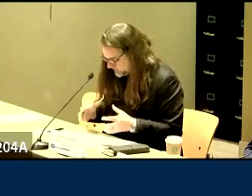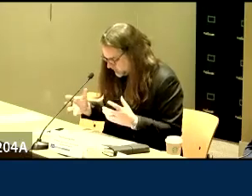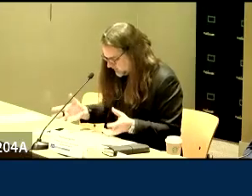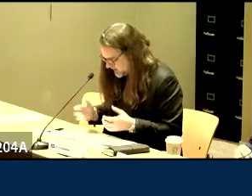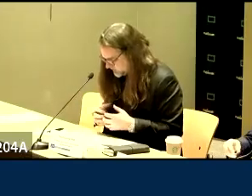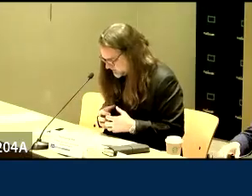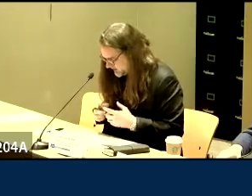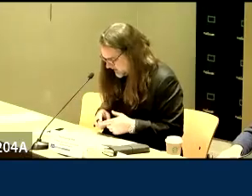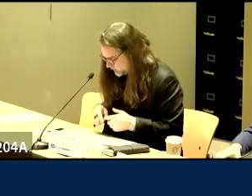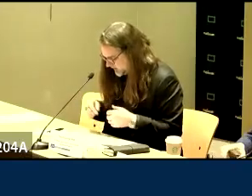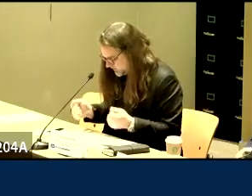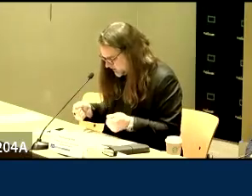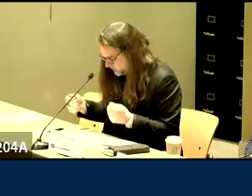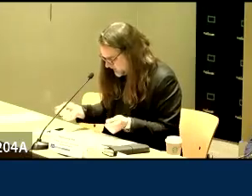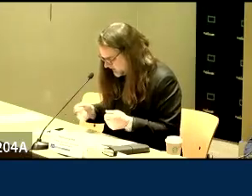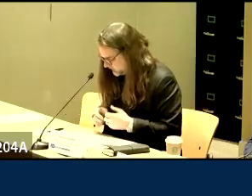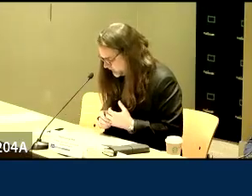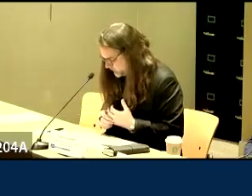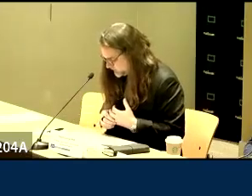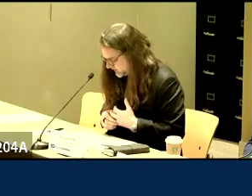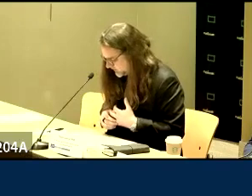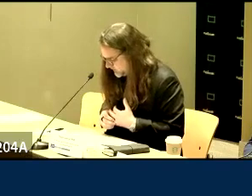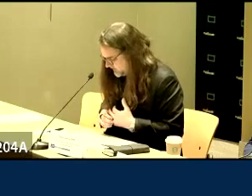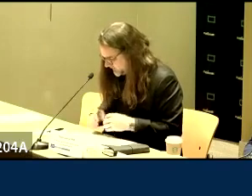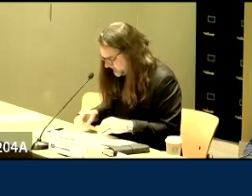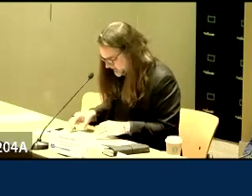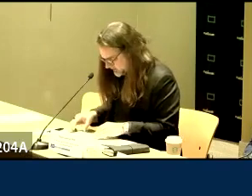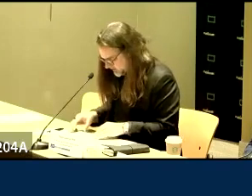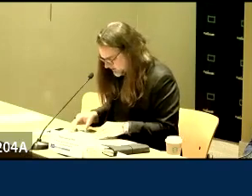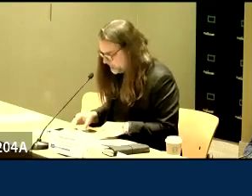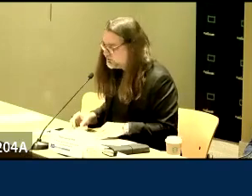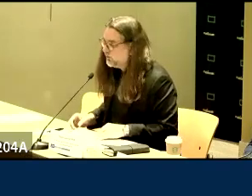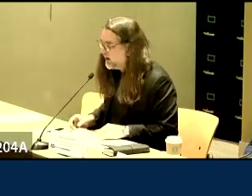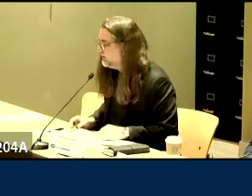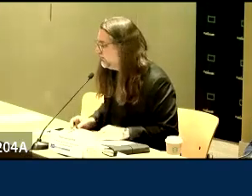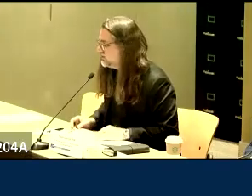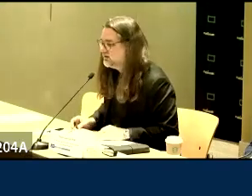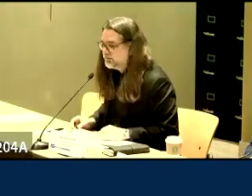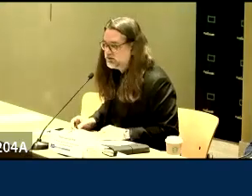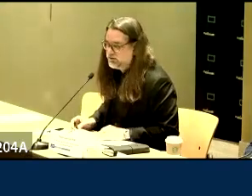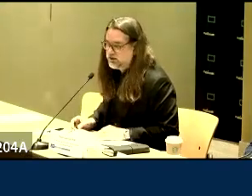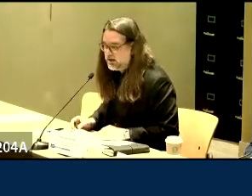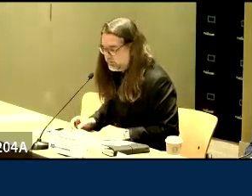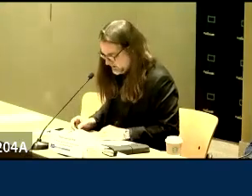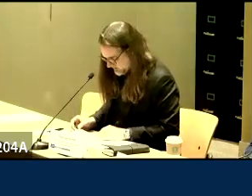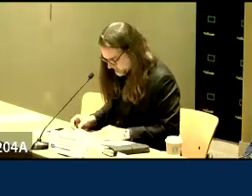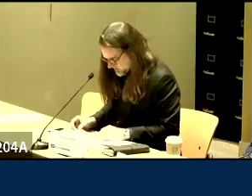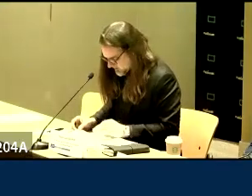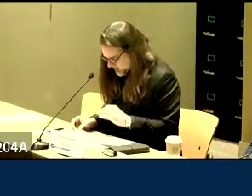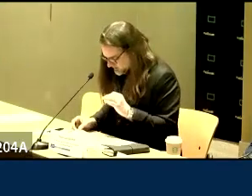This will allow us to collaborate, model, file, and code share in a much more rapid fashion, especially during an outbreak.